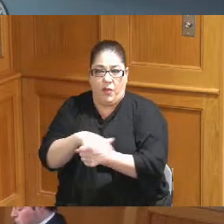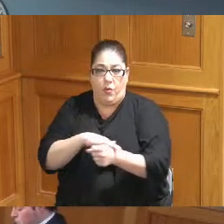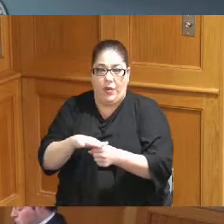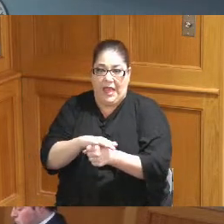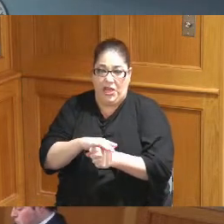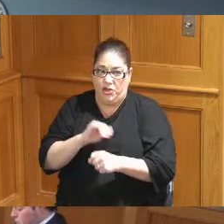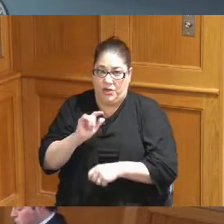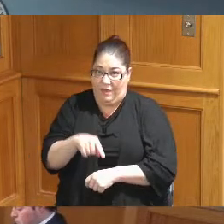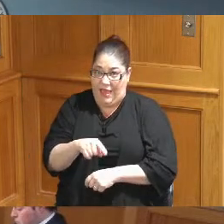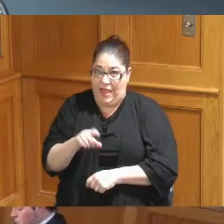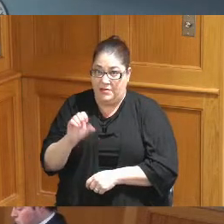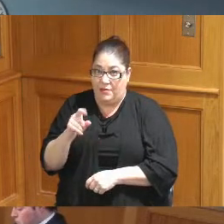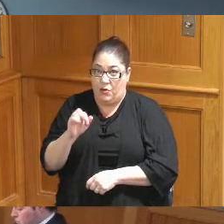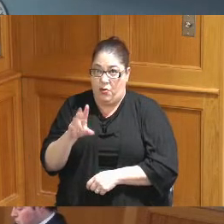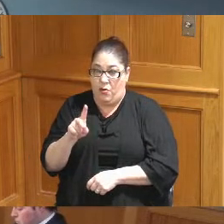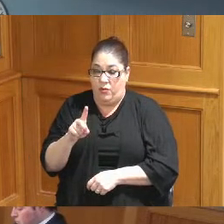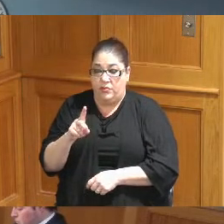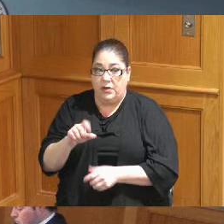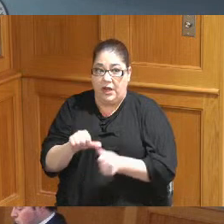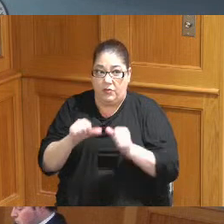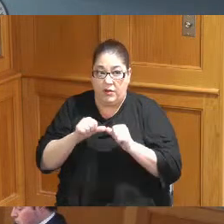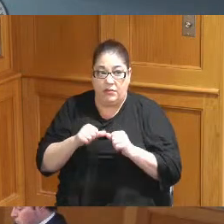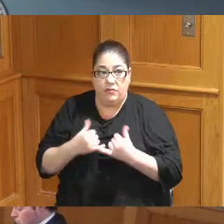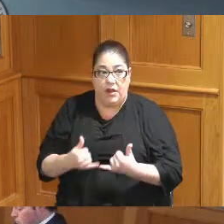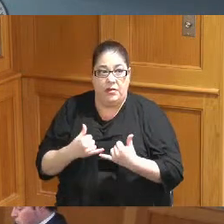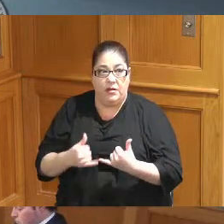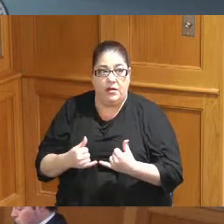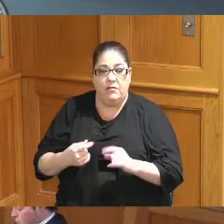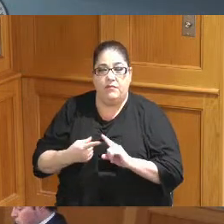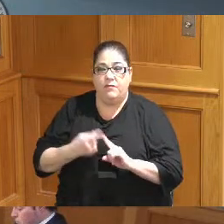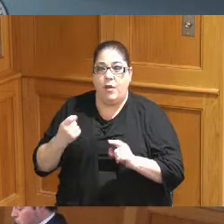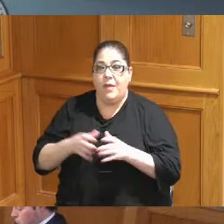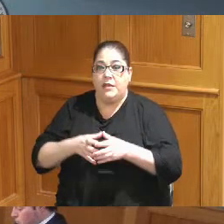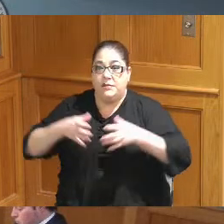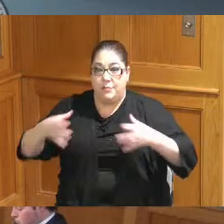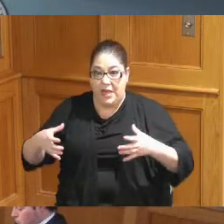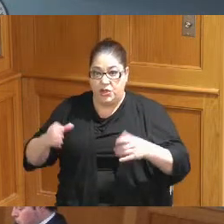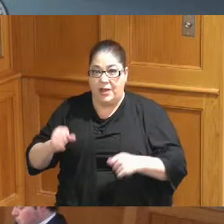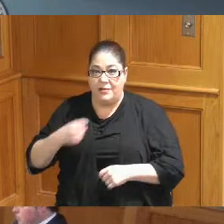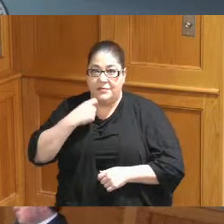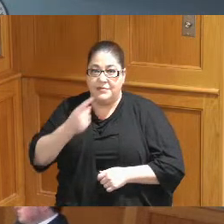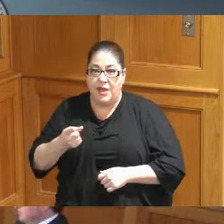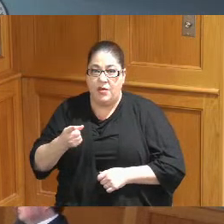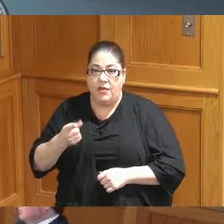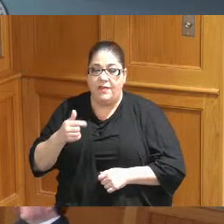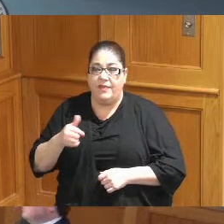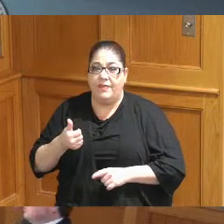in right now but from an expansion perspective I can tell you this is green chemistry right we're